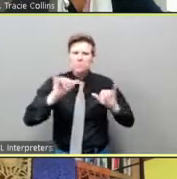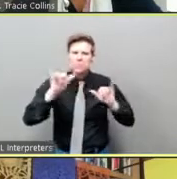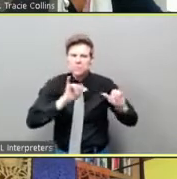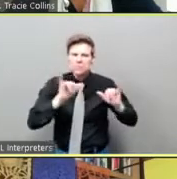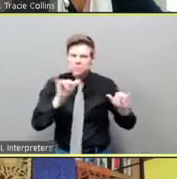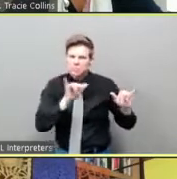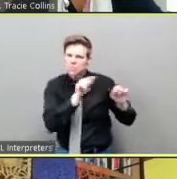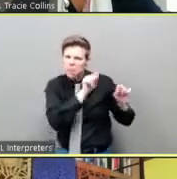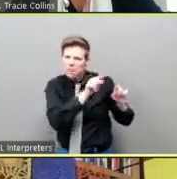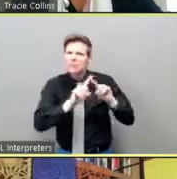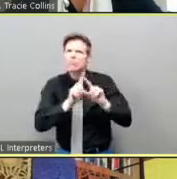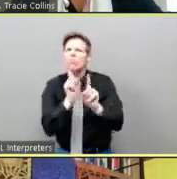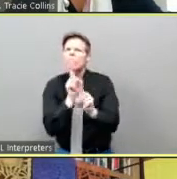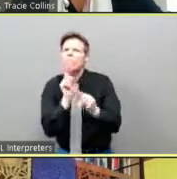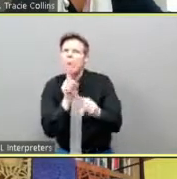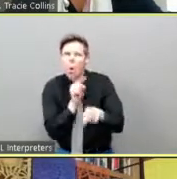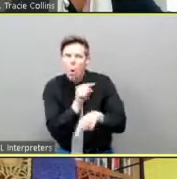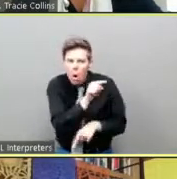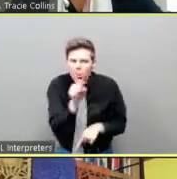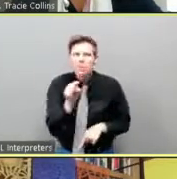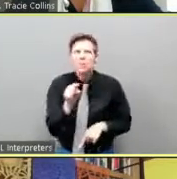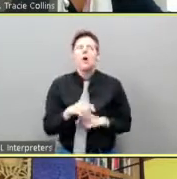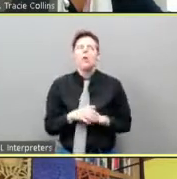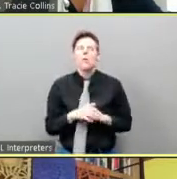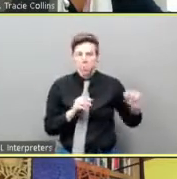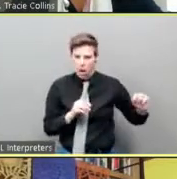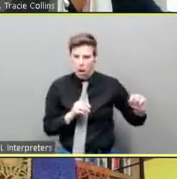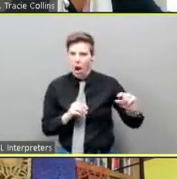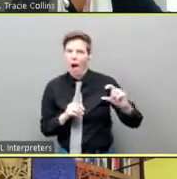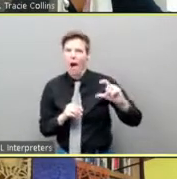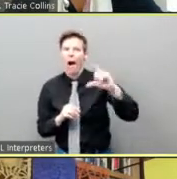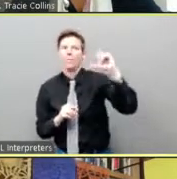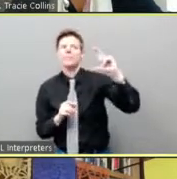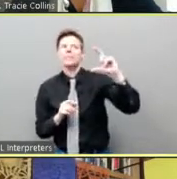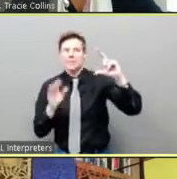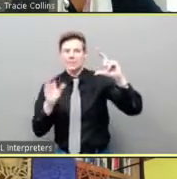the fact is there is good data that it does seem to spread more rapidly. You